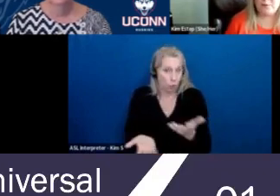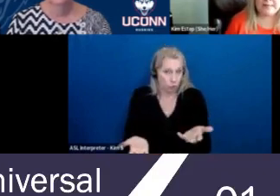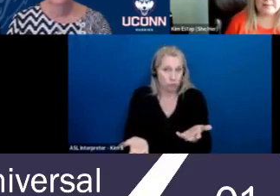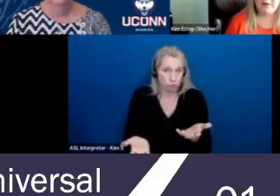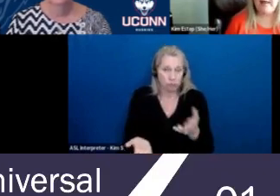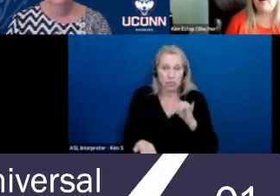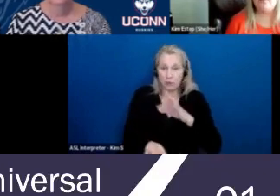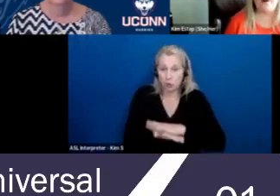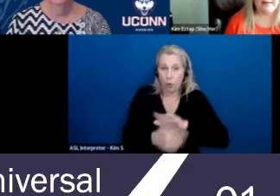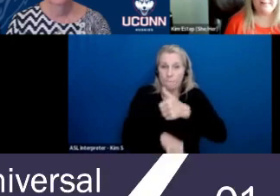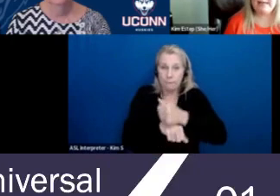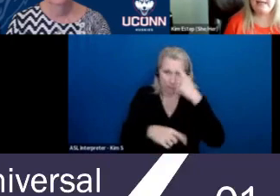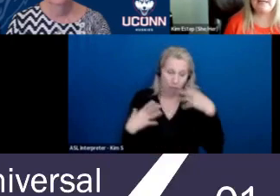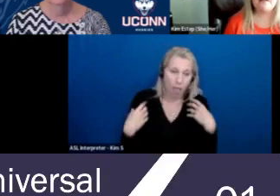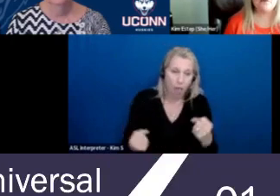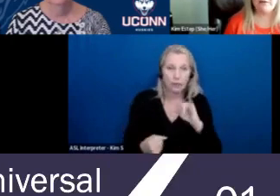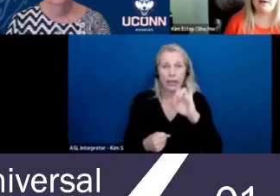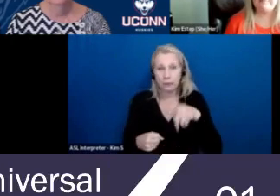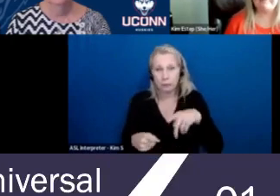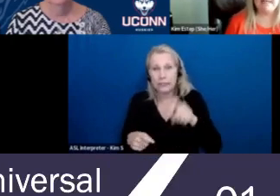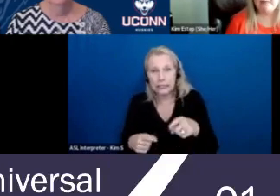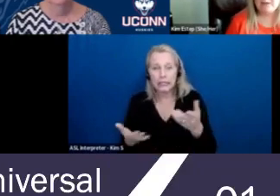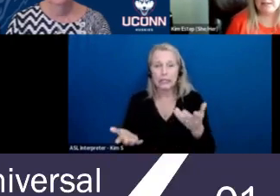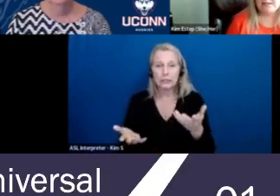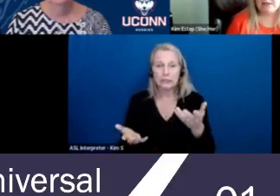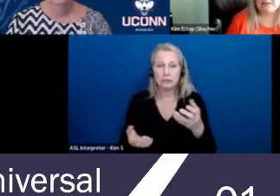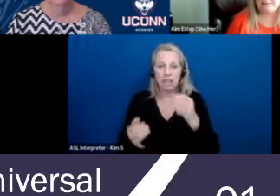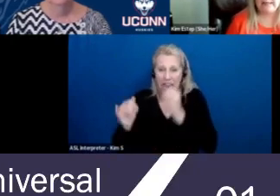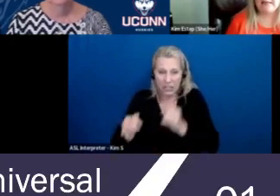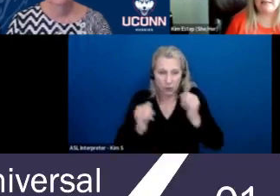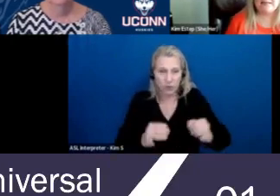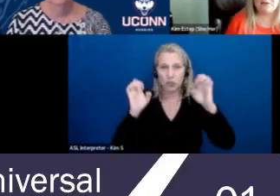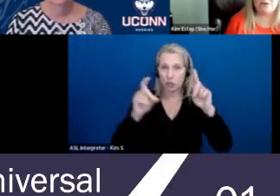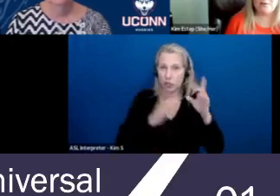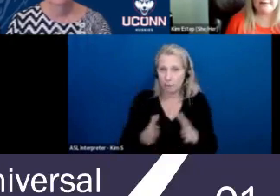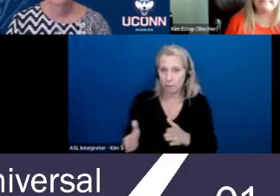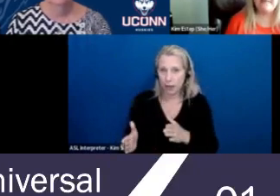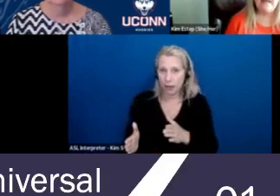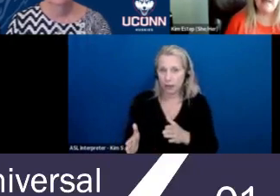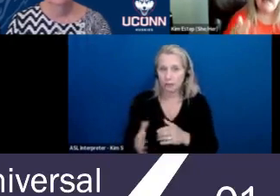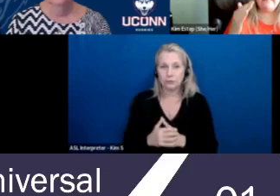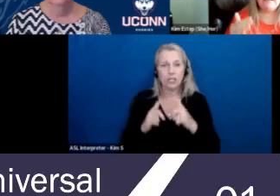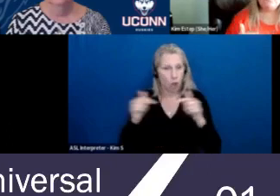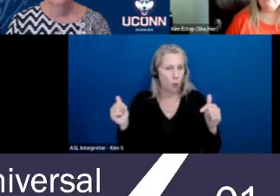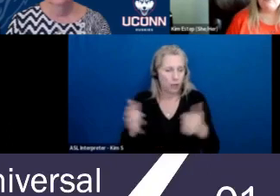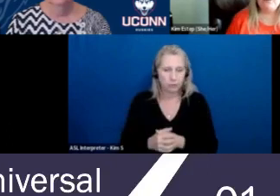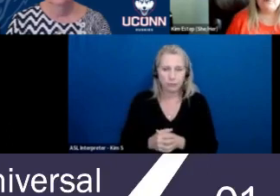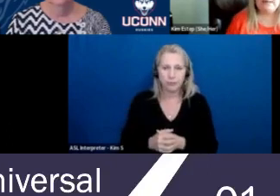school based mental health or IEP needs, or individualized education plans, and so on. And then as we move through the